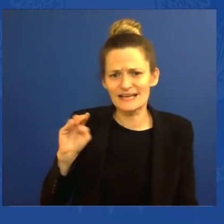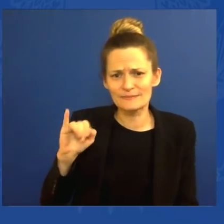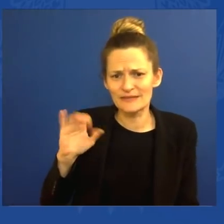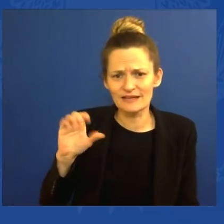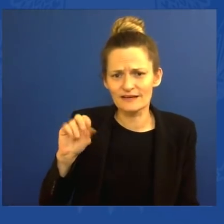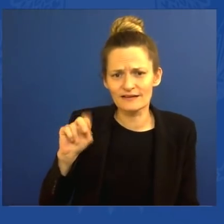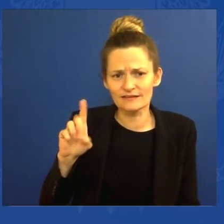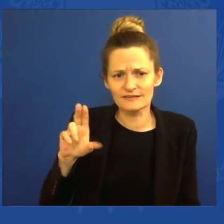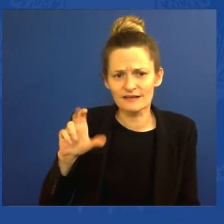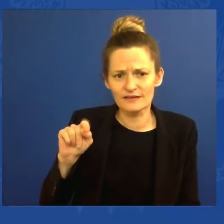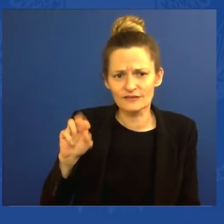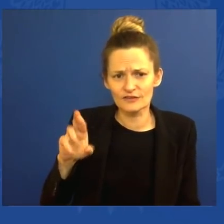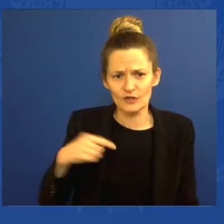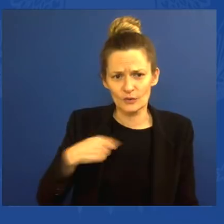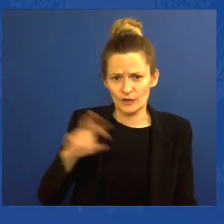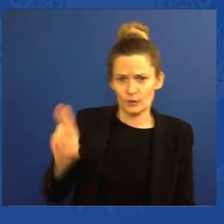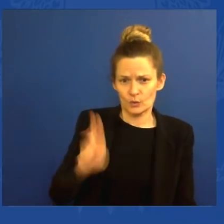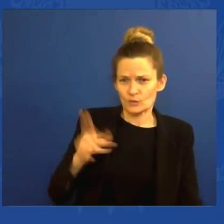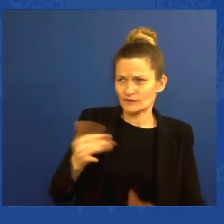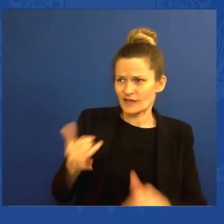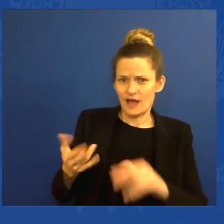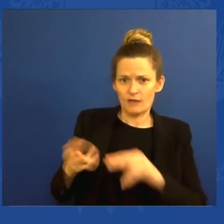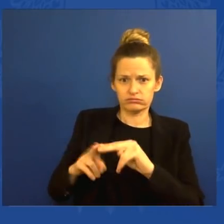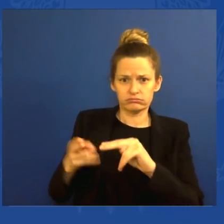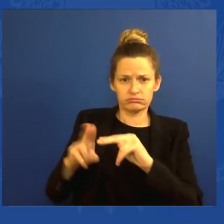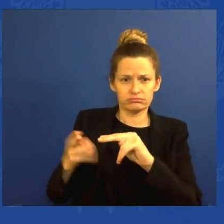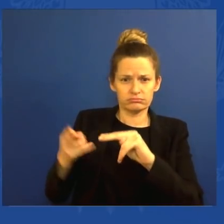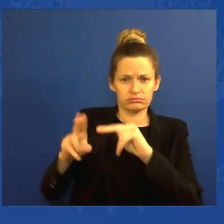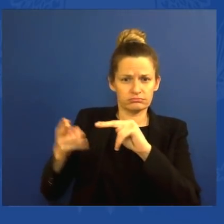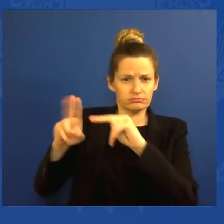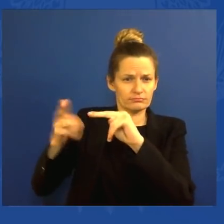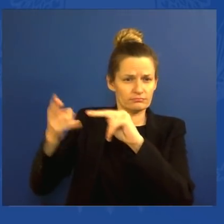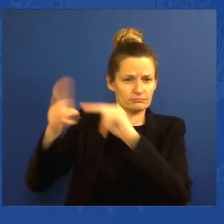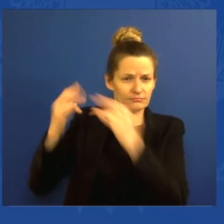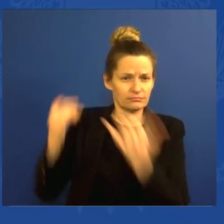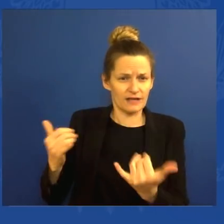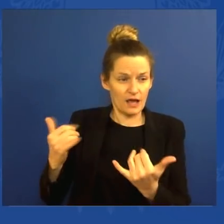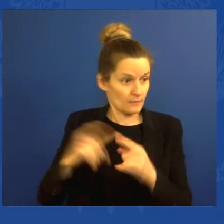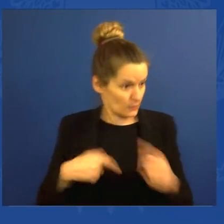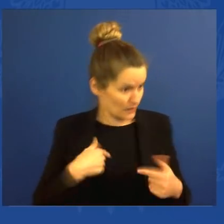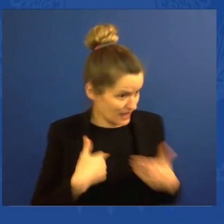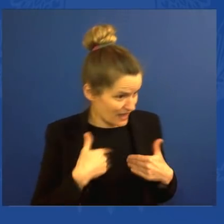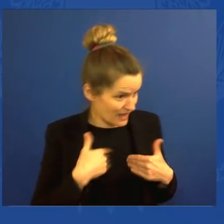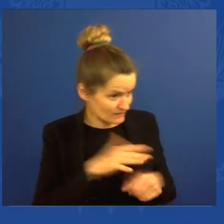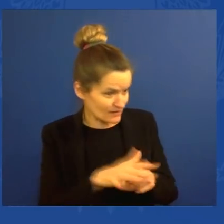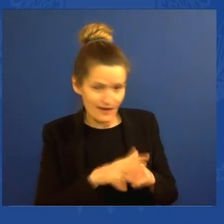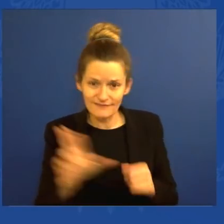And we have not been able to get enough. It has impacted our ability to build and deliver product to our customers.